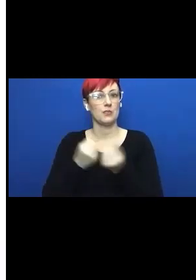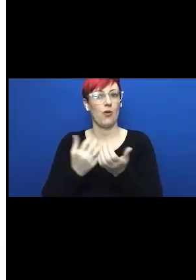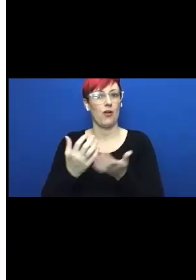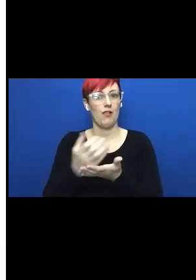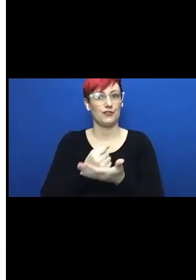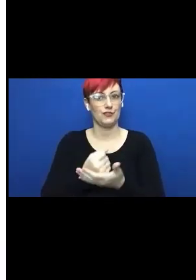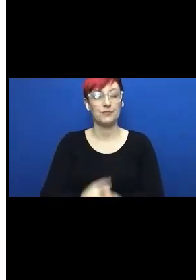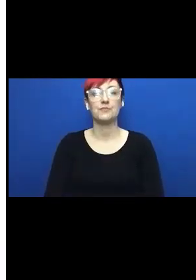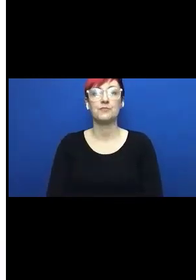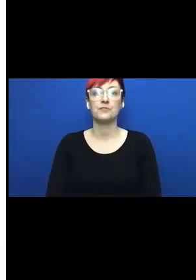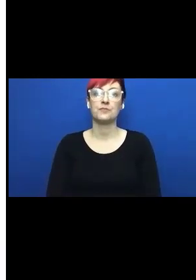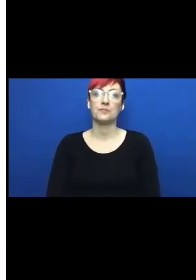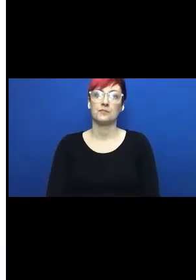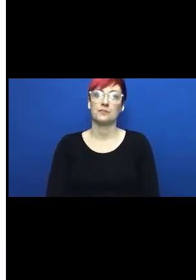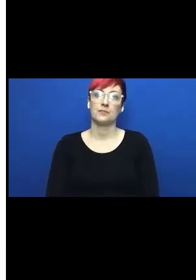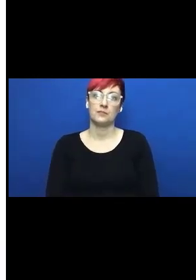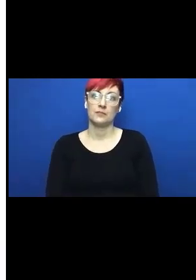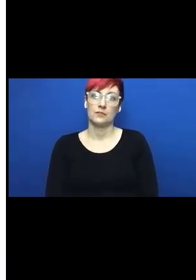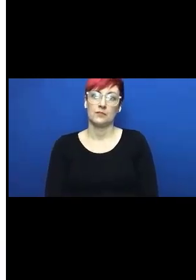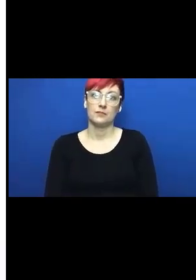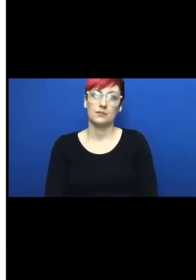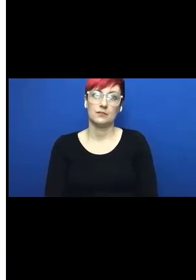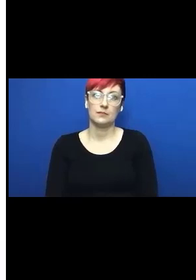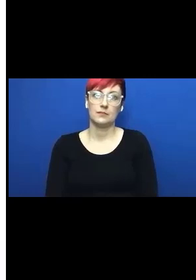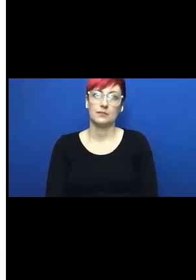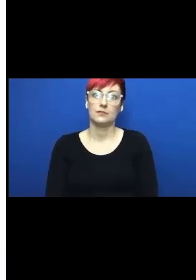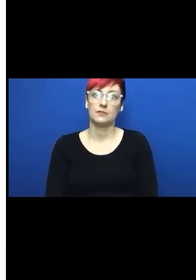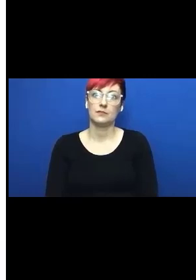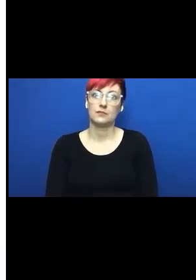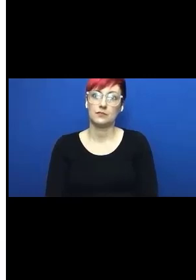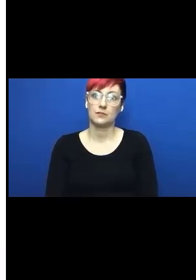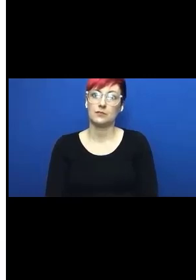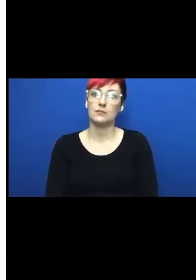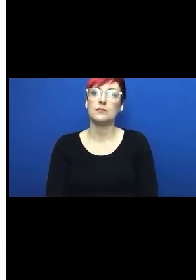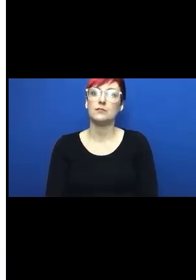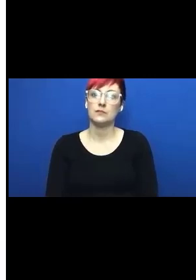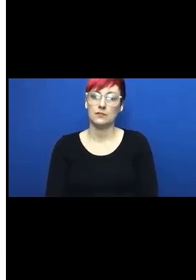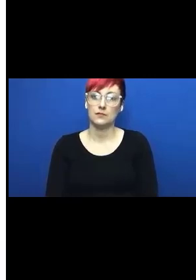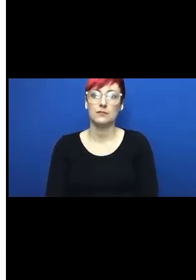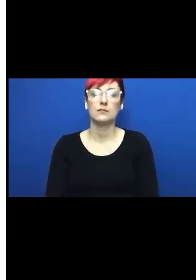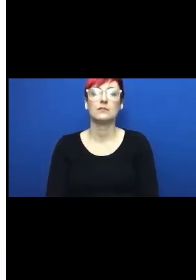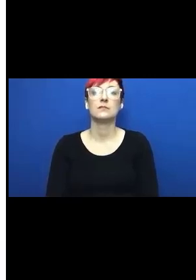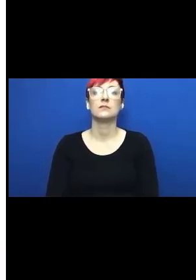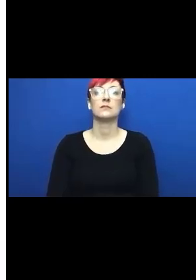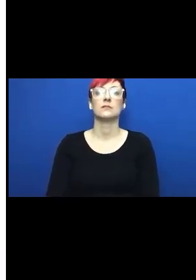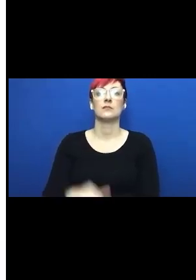Next slide. For in-kind contributions,